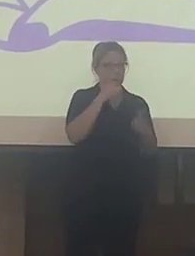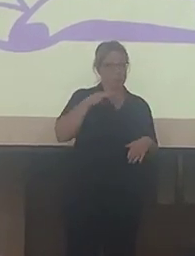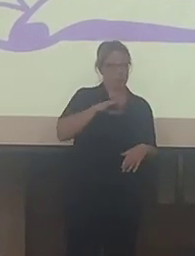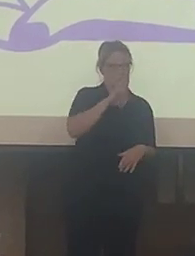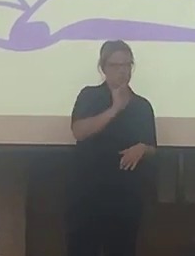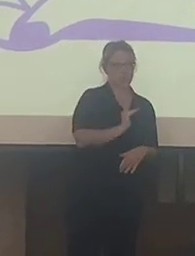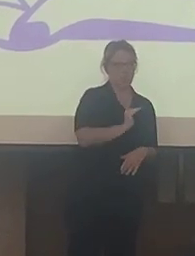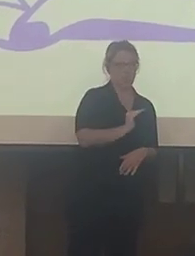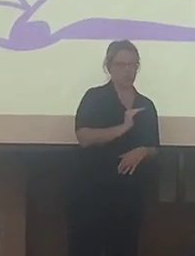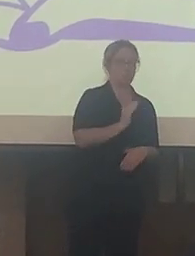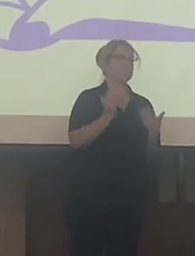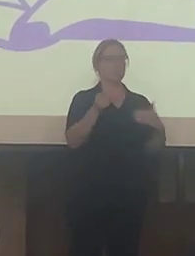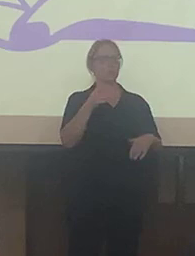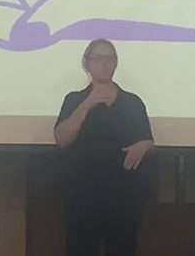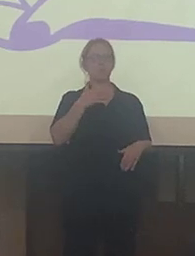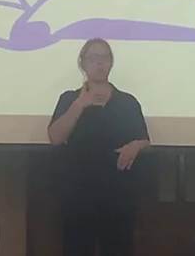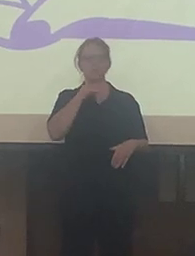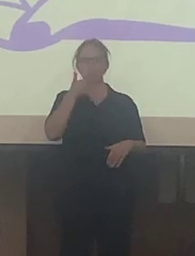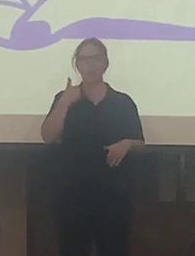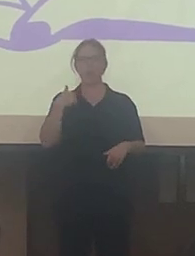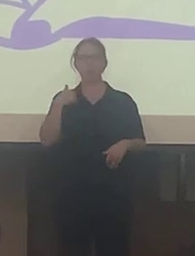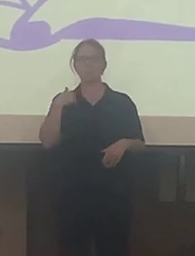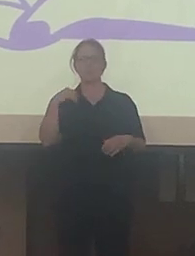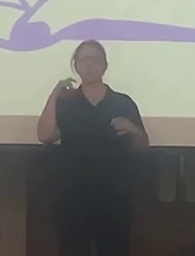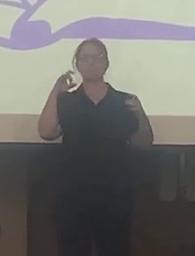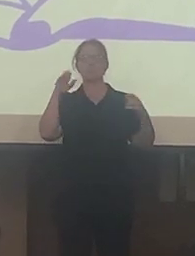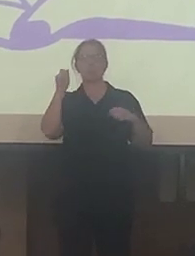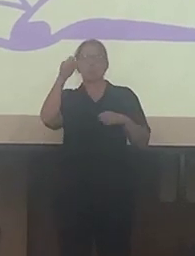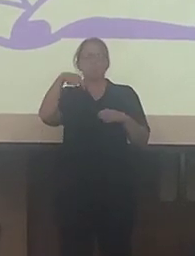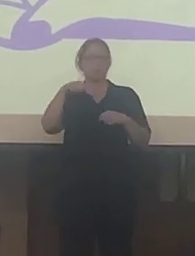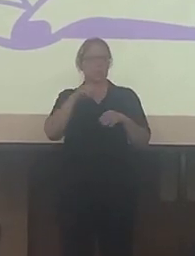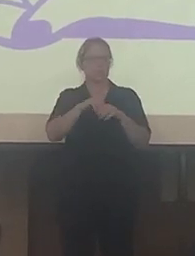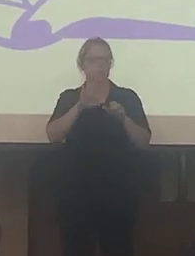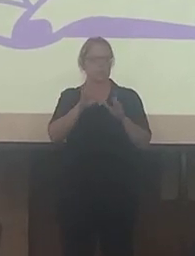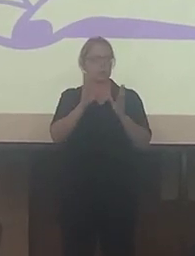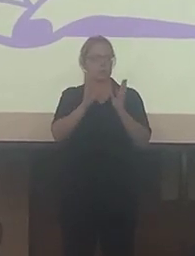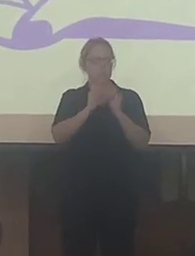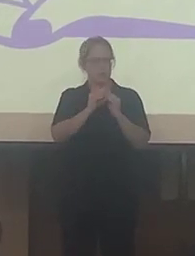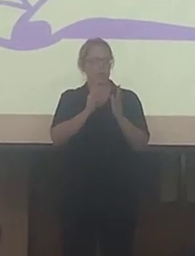may feel like you didn't have input into it so you need to be able to do be that advocate yeah